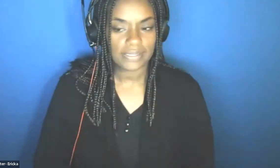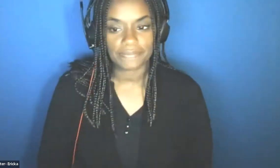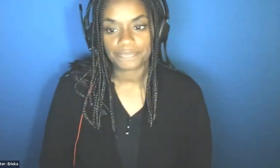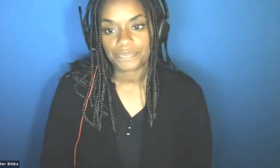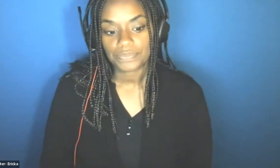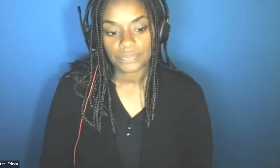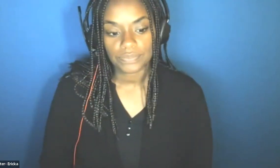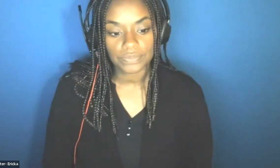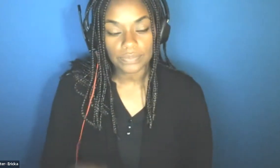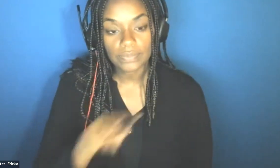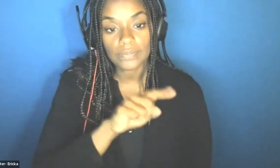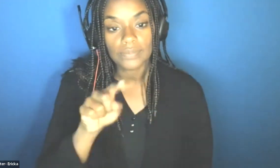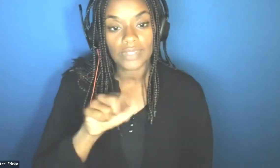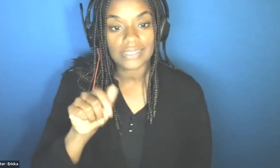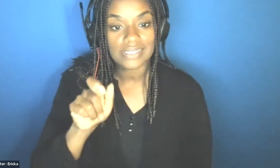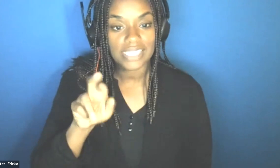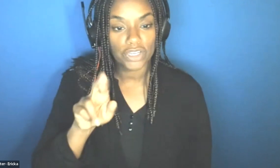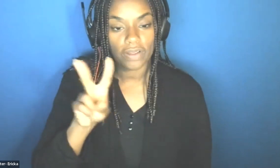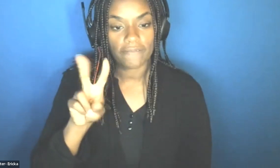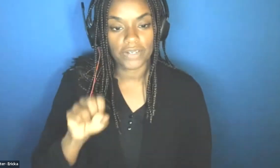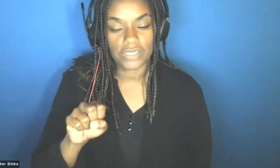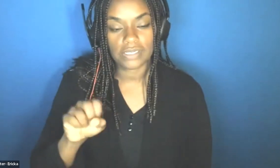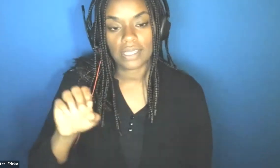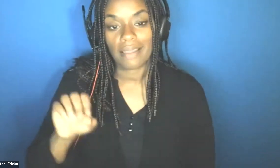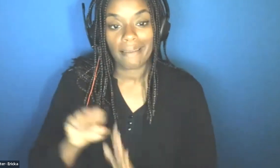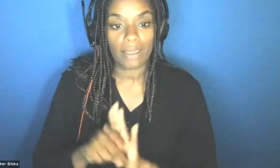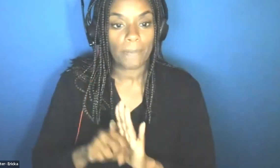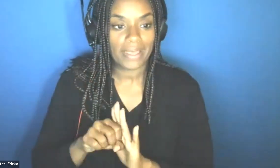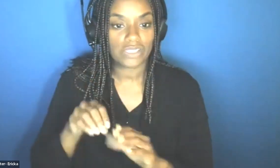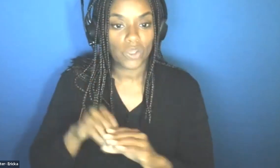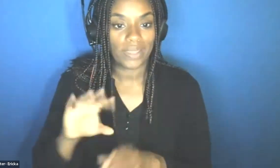The EEOC further says that current isn't limited to the day of use or recent weeks or days, that it has to be determined on a case-by-case basis.